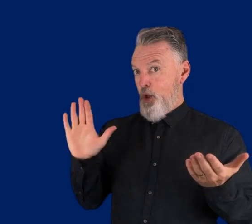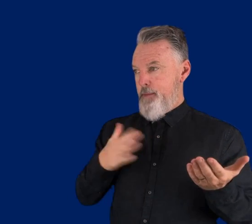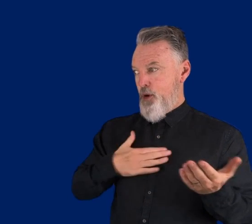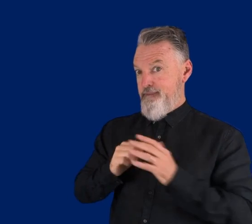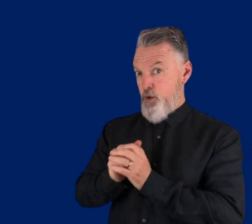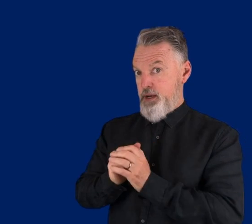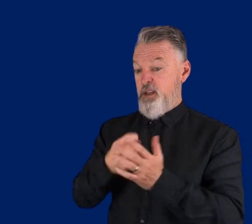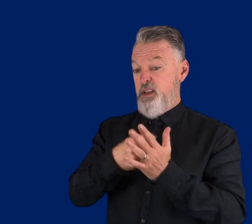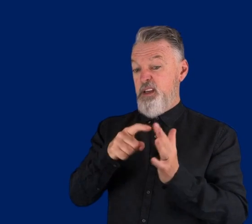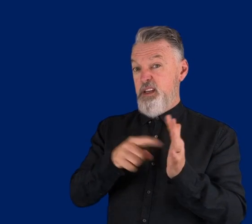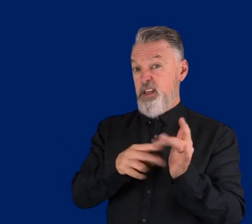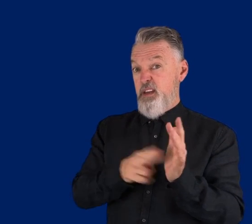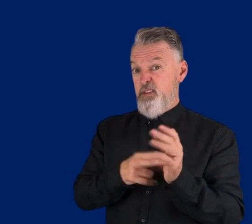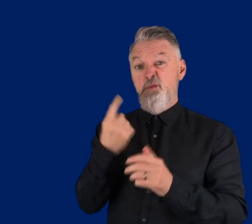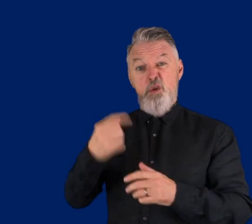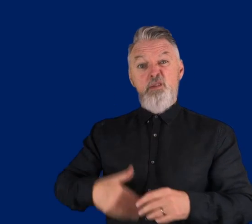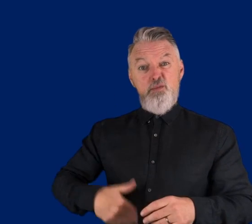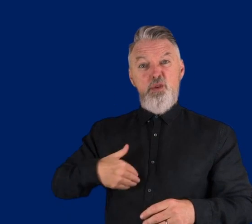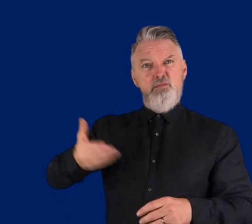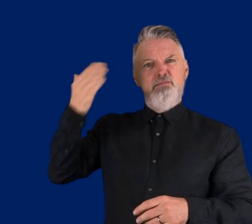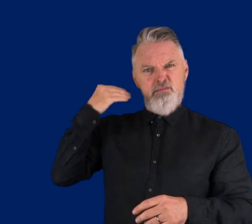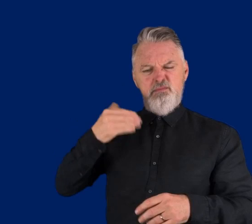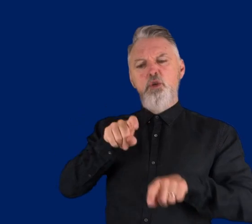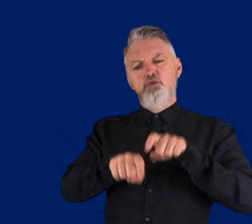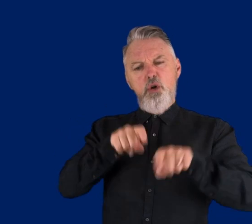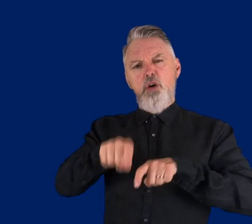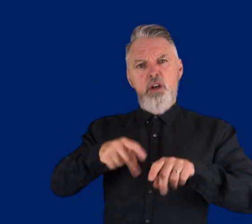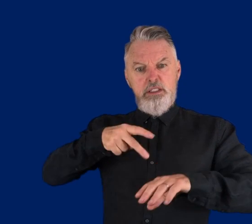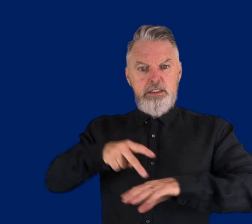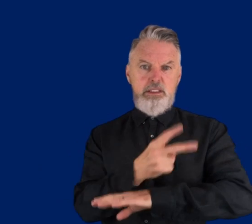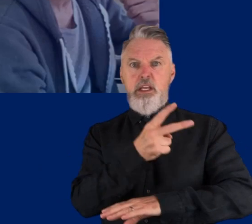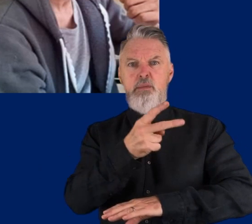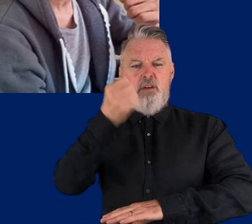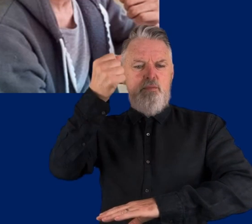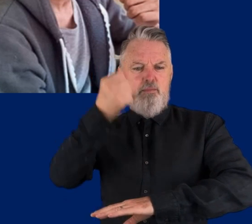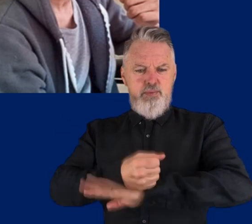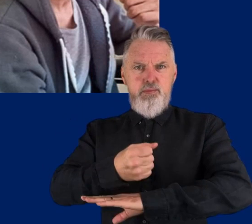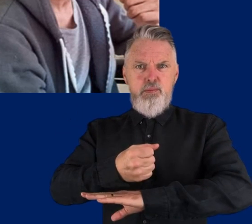One morning Kevin was riding his bike when he slipped, hit his head, and suffered a traumatic brain injury